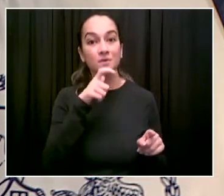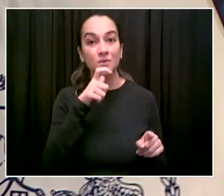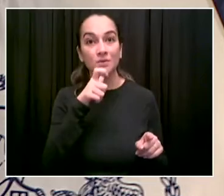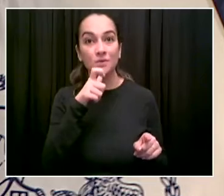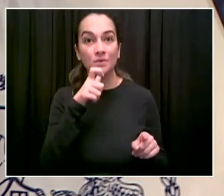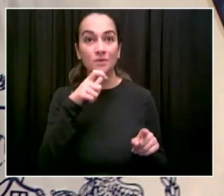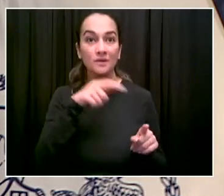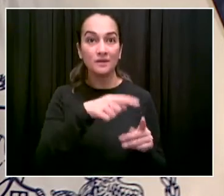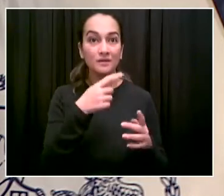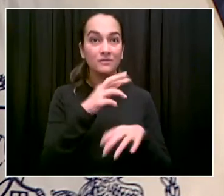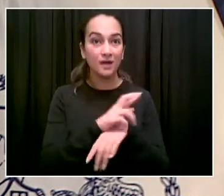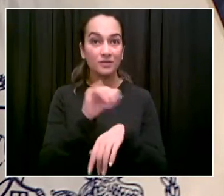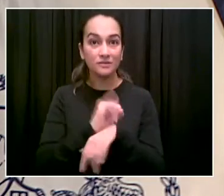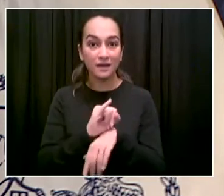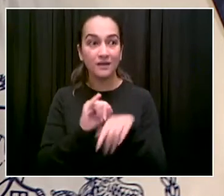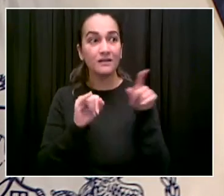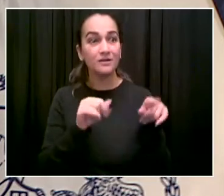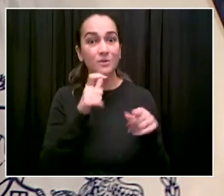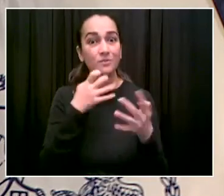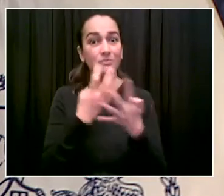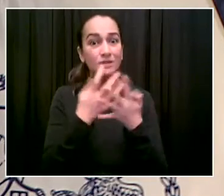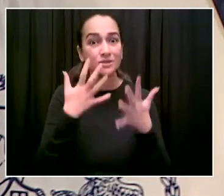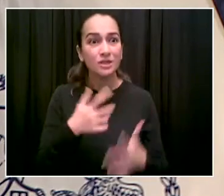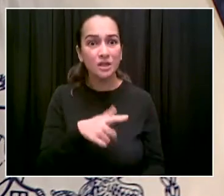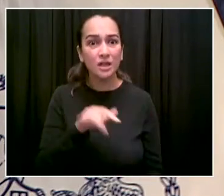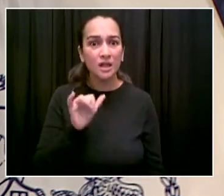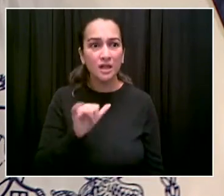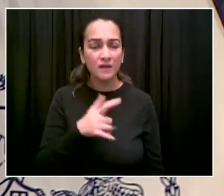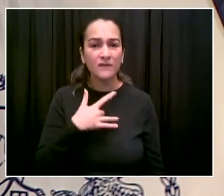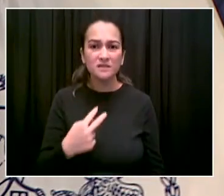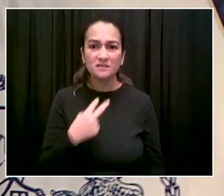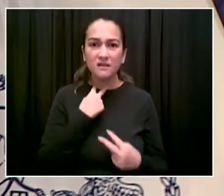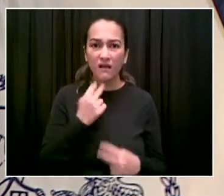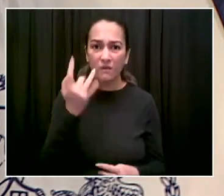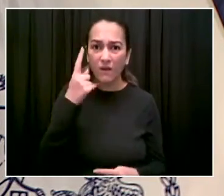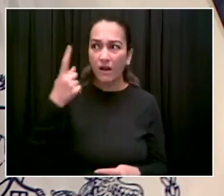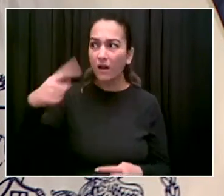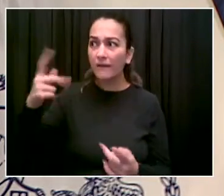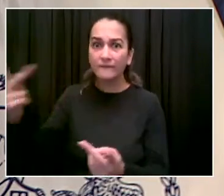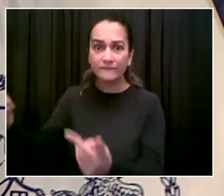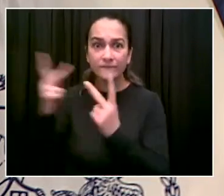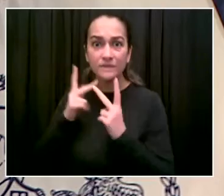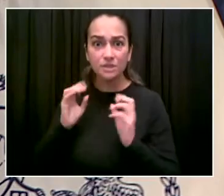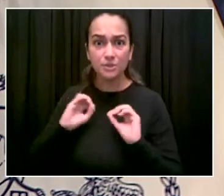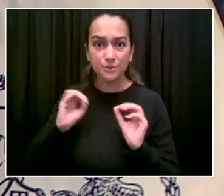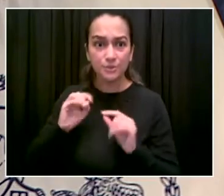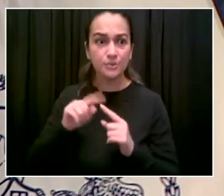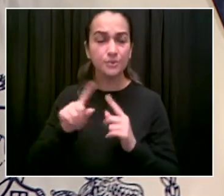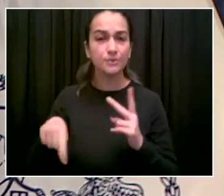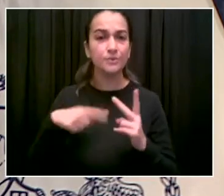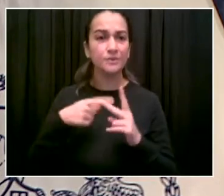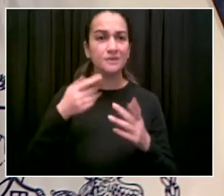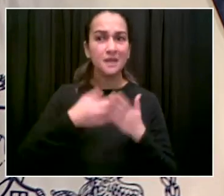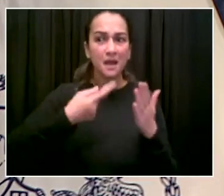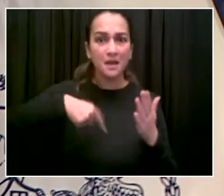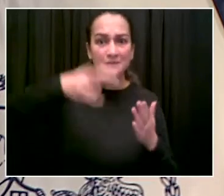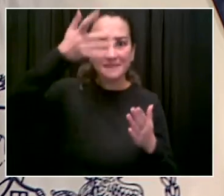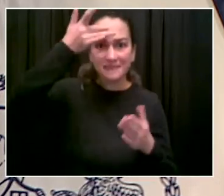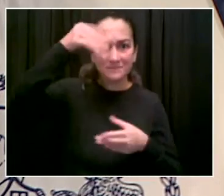MADE PEPOLE, FOR A LOT OF REASONS WHO HAVE GONE THROUGH SO MUCH. UNTIL RECENTLY, THERE VEHA NOT BEEN VISITS AND THERE BEEN SO